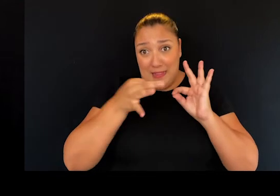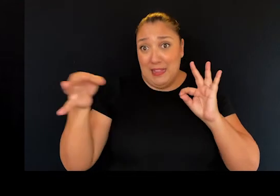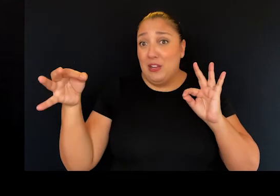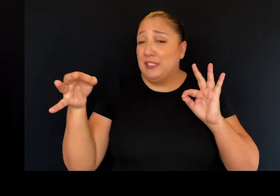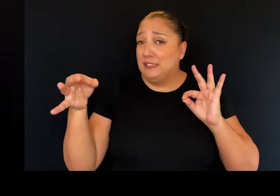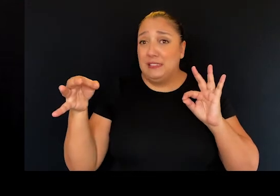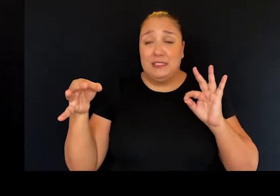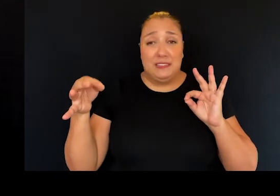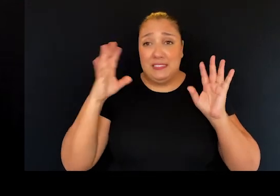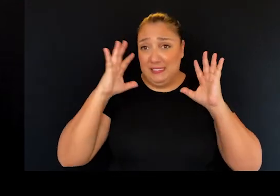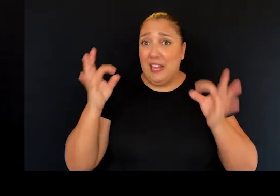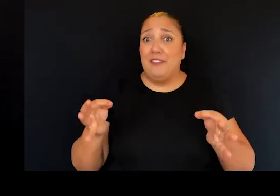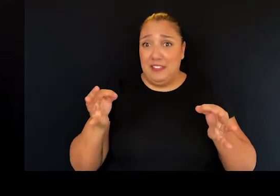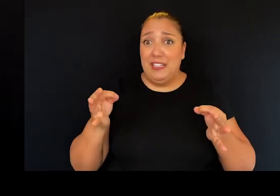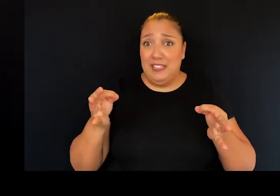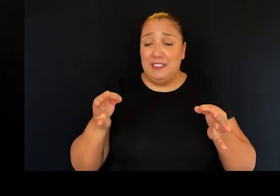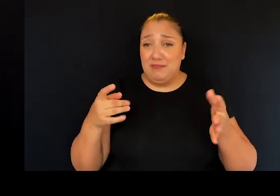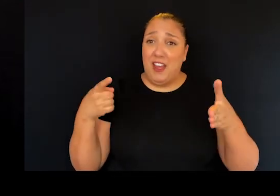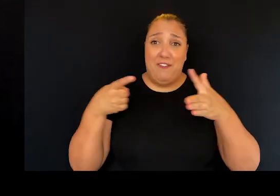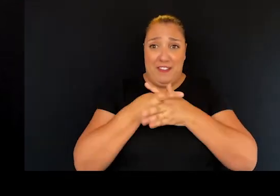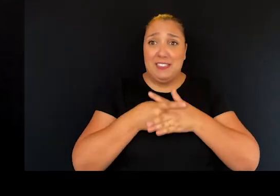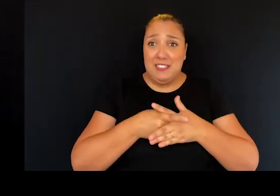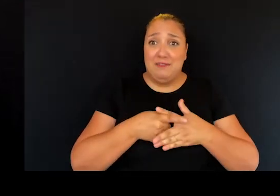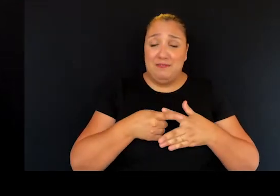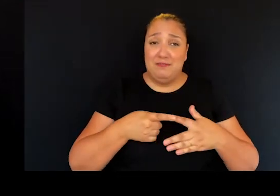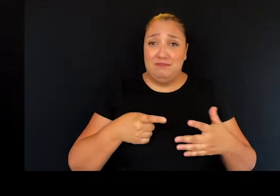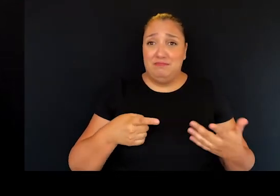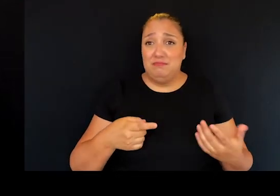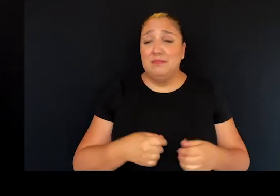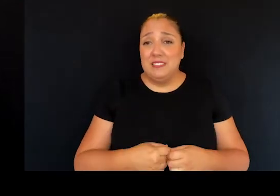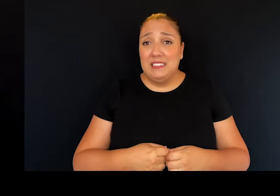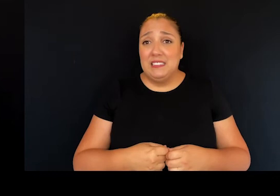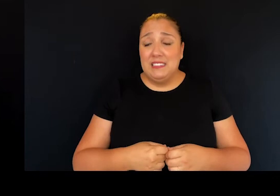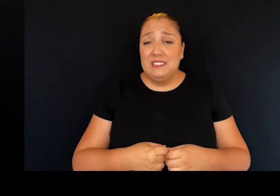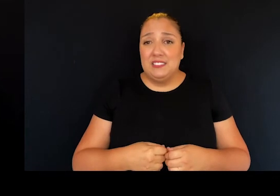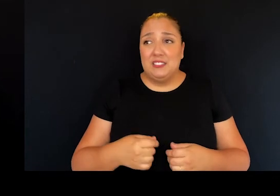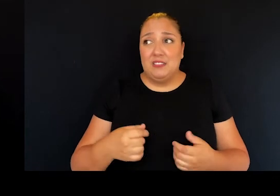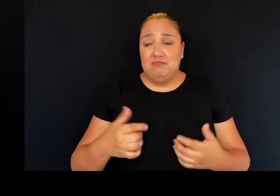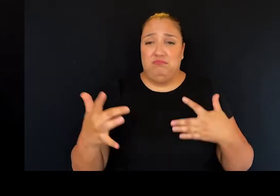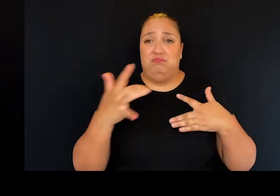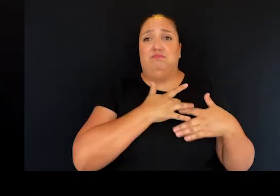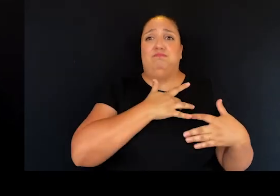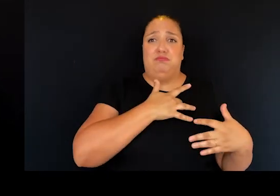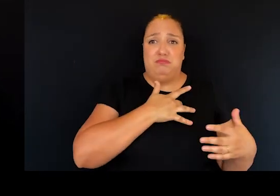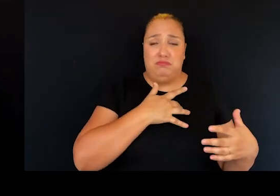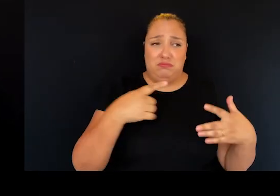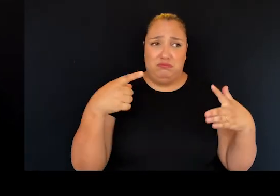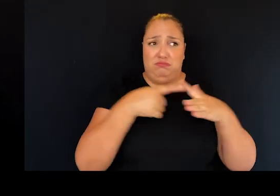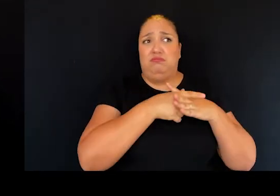so I appreciate your thoughts on that. I think it is a very important part of the conversation as we talk about it.